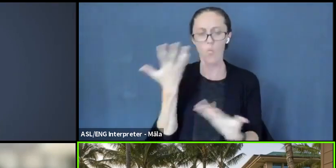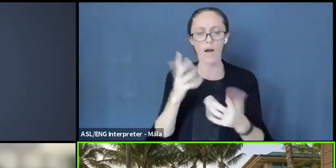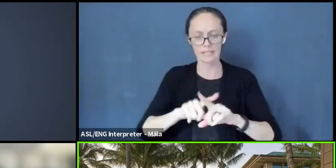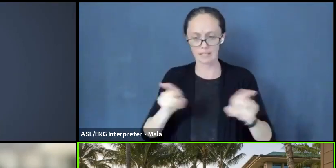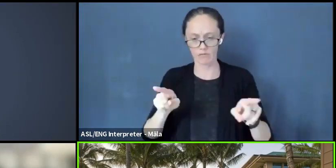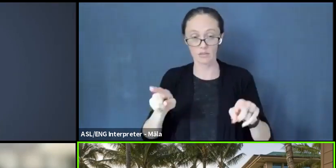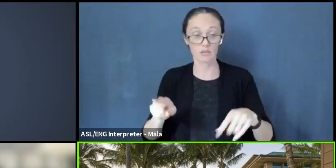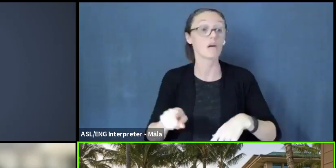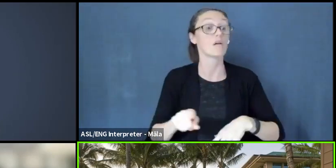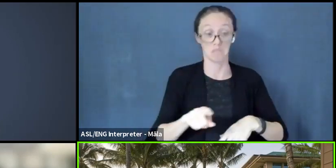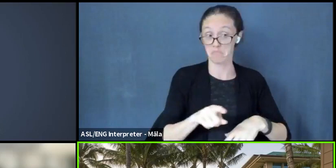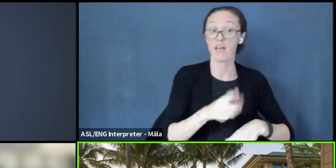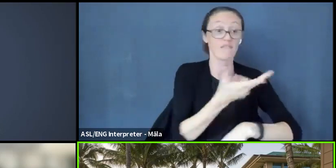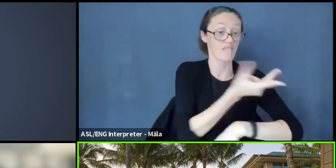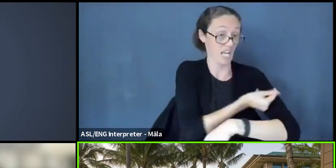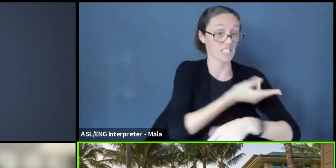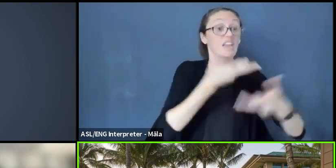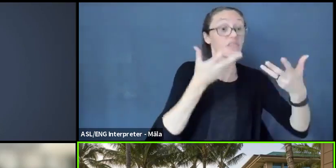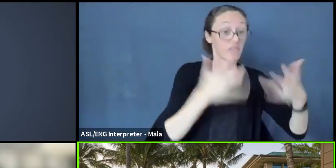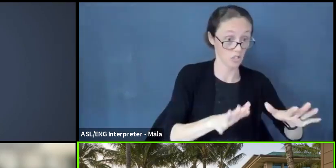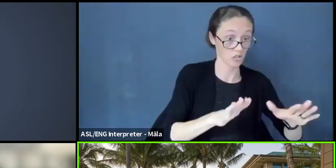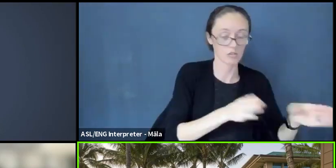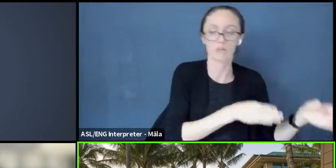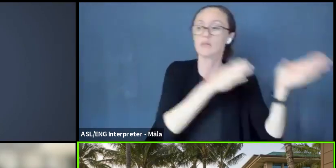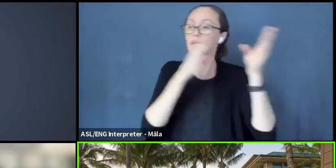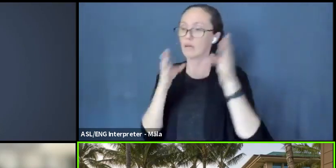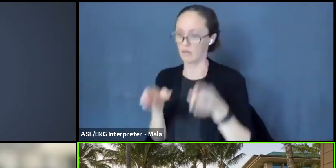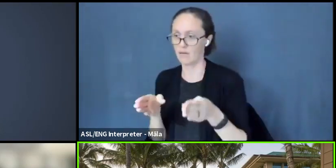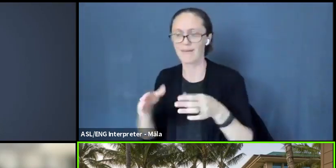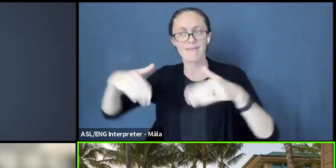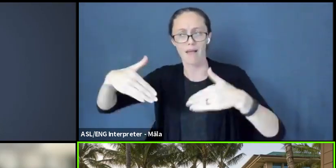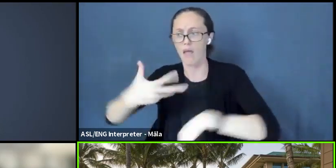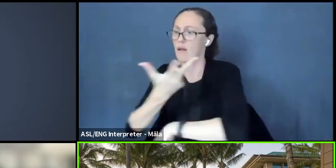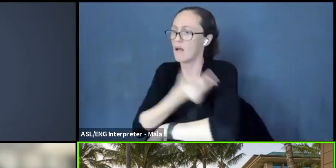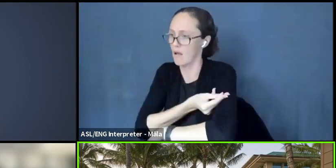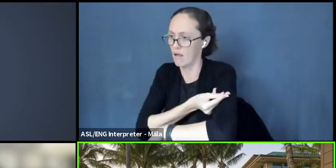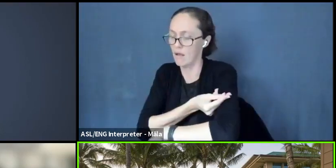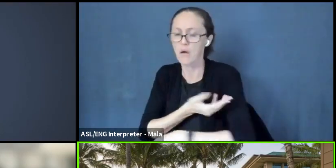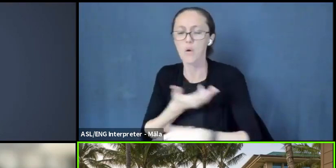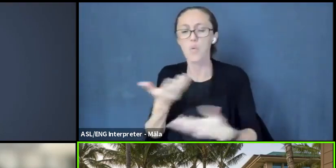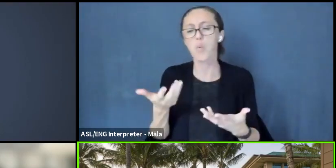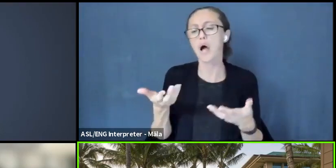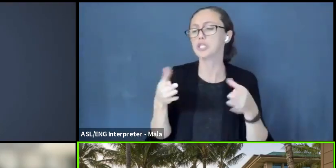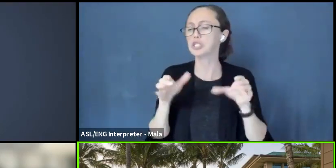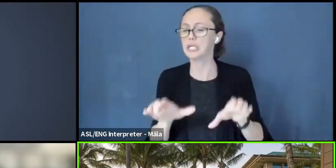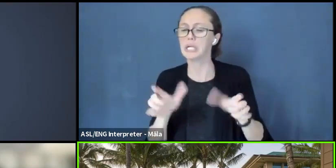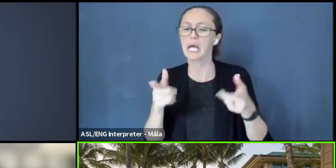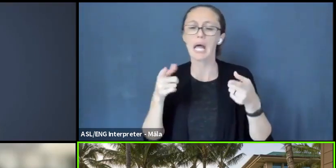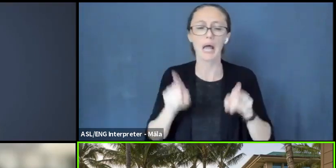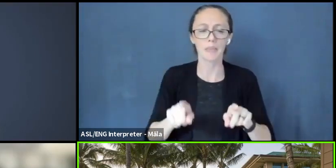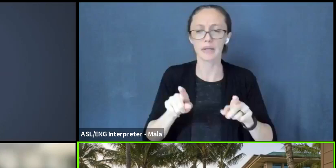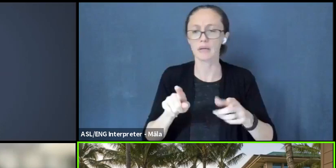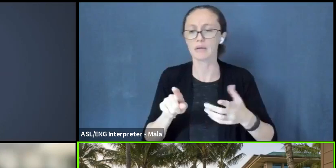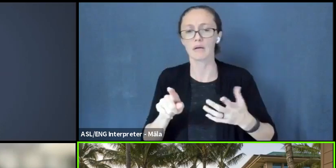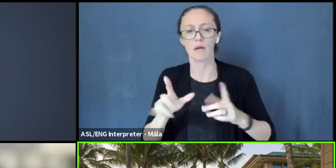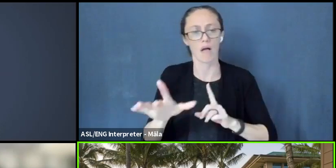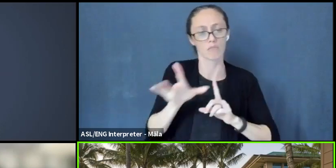vaccinated, unvaccinated and fuel fully vaccinated in terms of likelihood of catching the virus